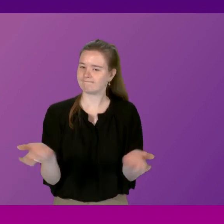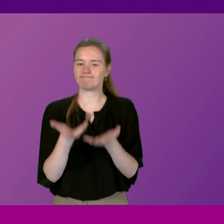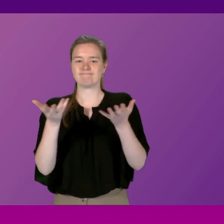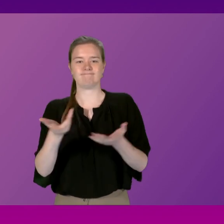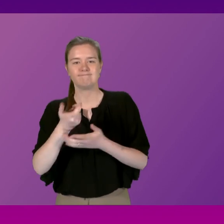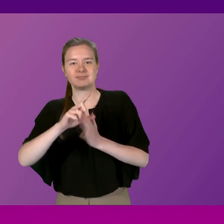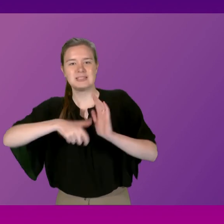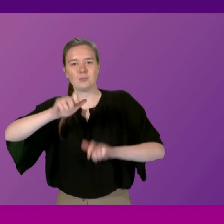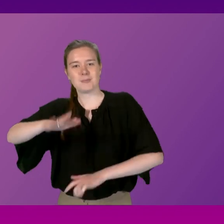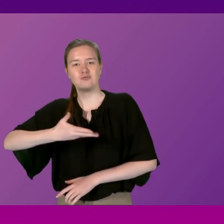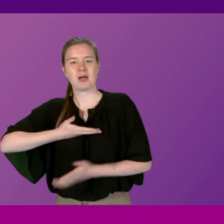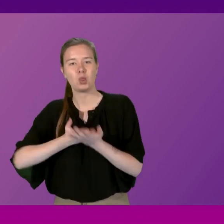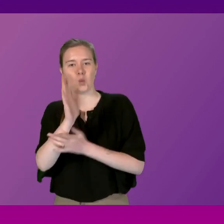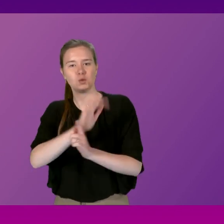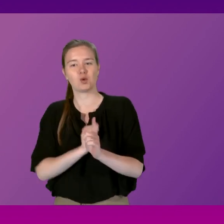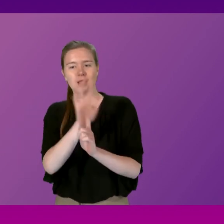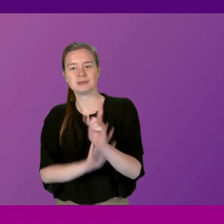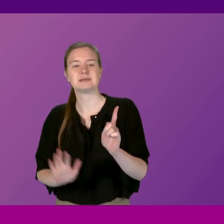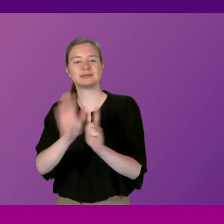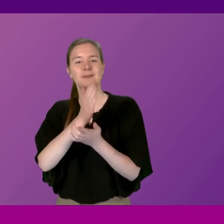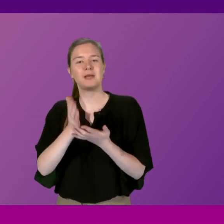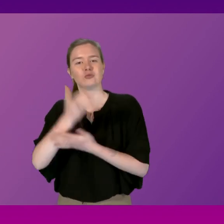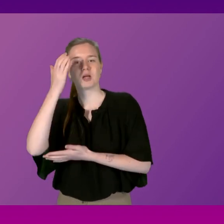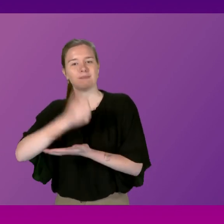people’s rights across Scotland and in keeping the Government right on disability competence.